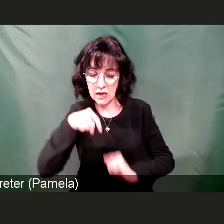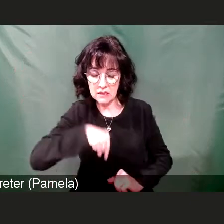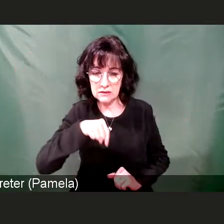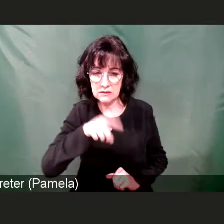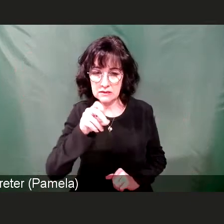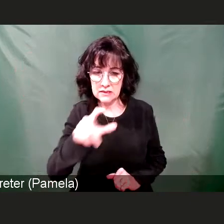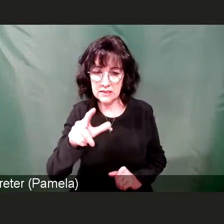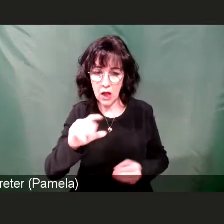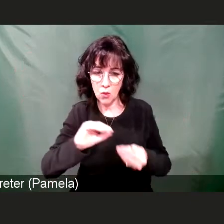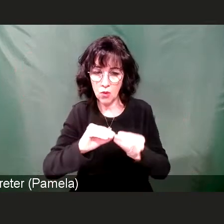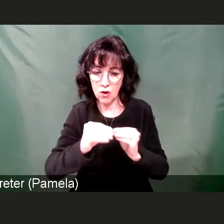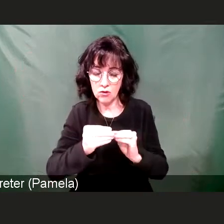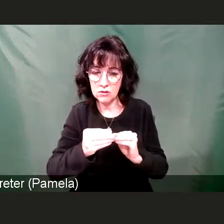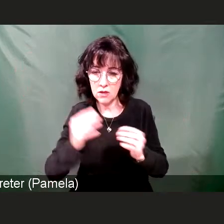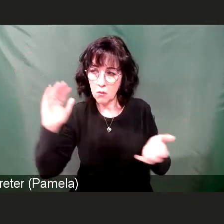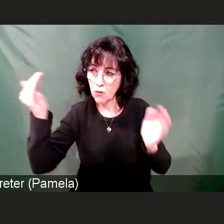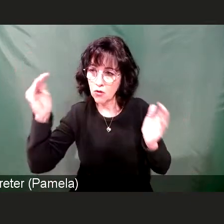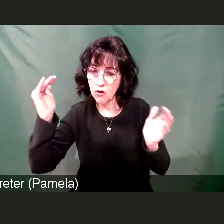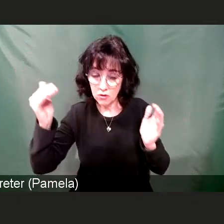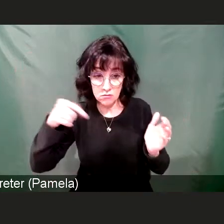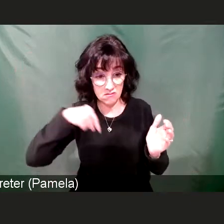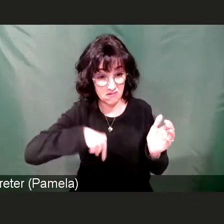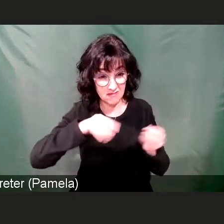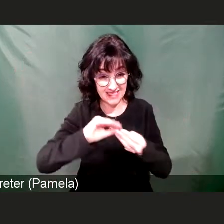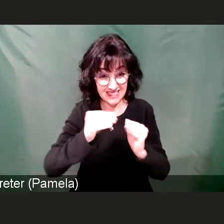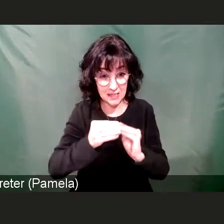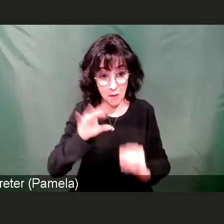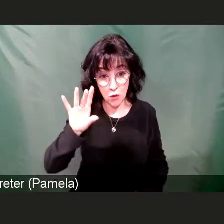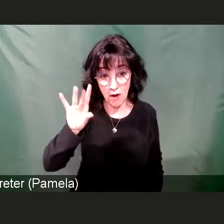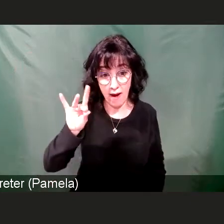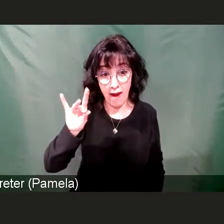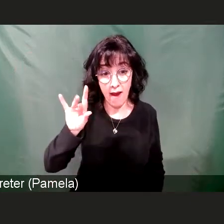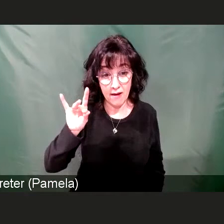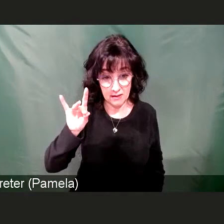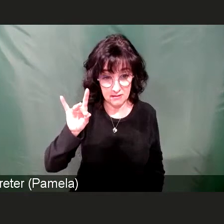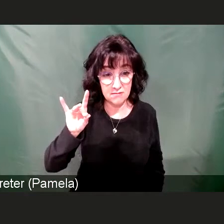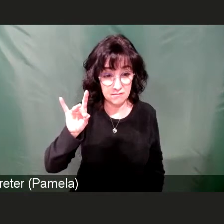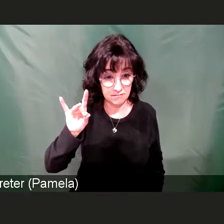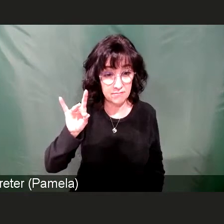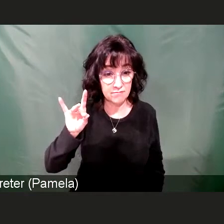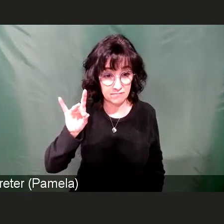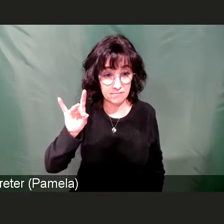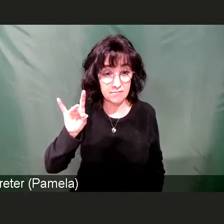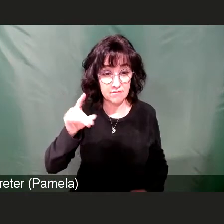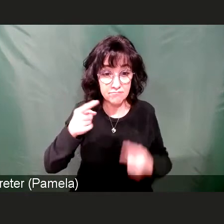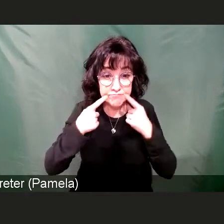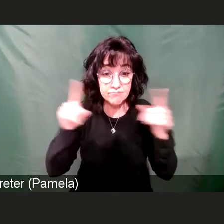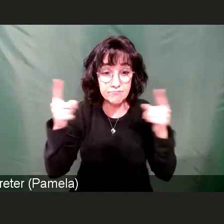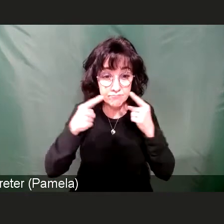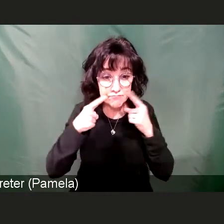in receiving vaccine and getting it into the arms of those who are eligible for the vaccines